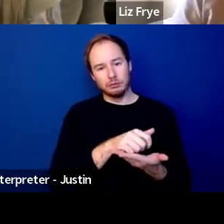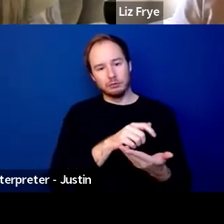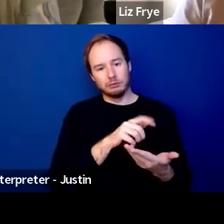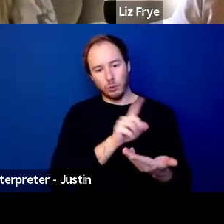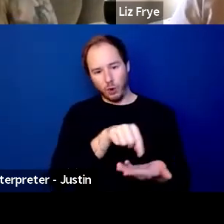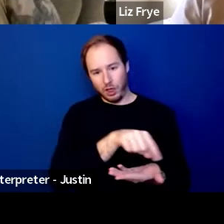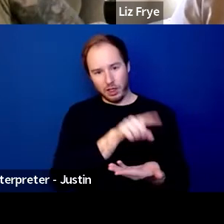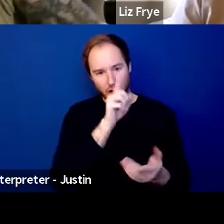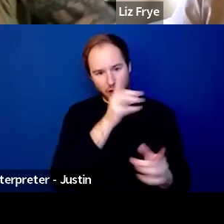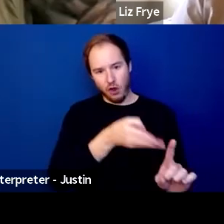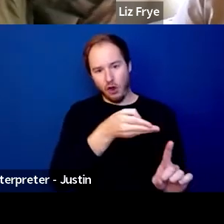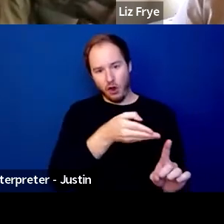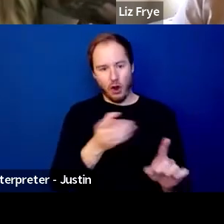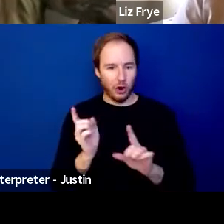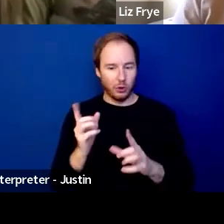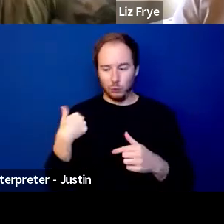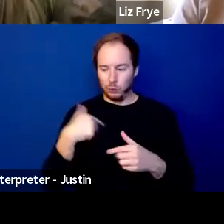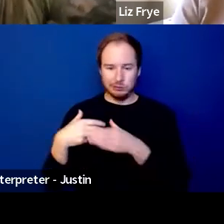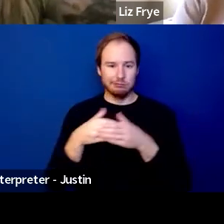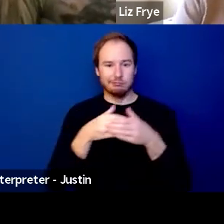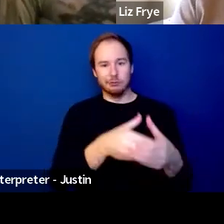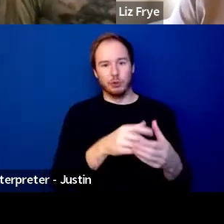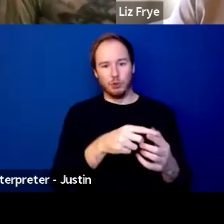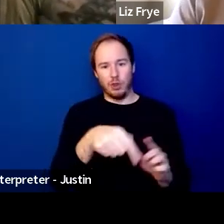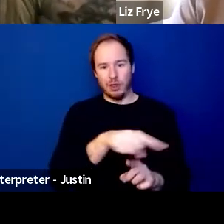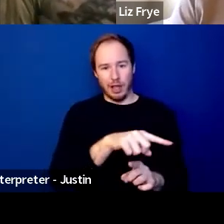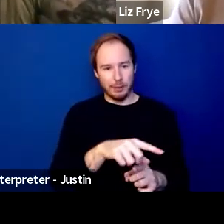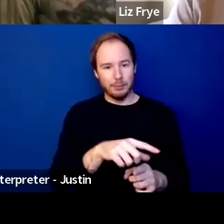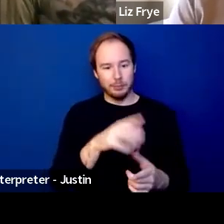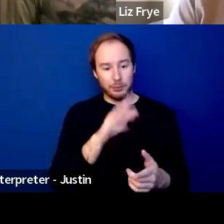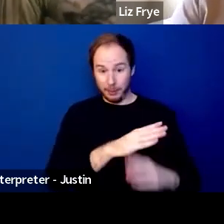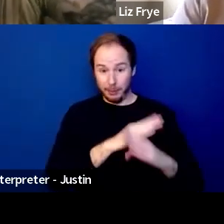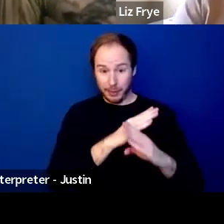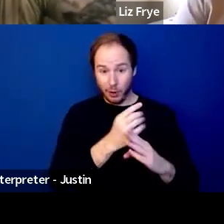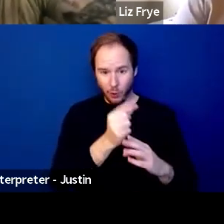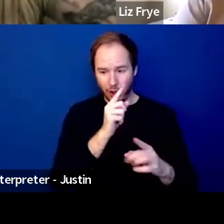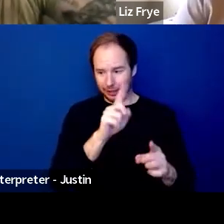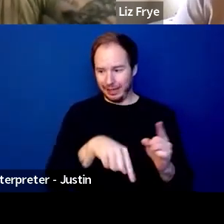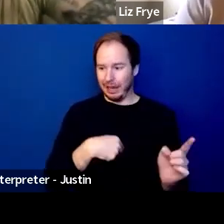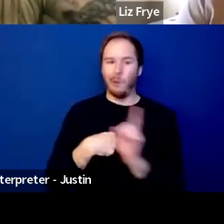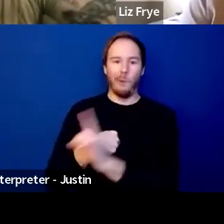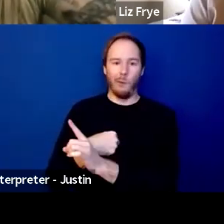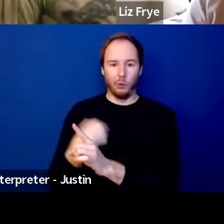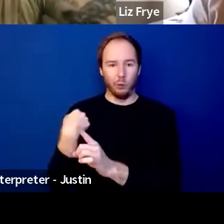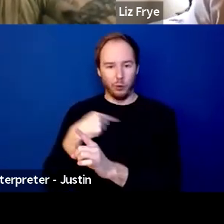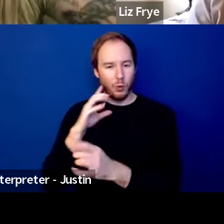That's one of the biggest barriers to folks not getting the care is them not having the access